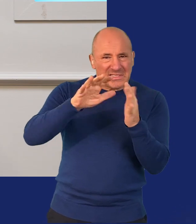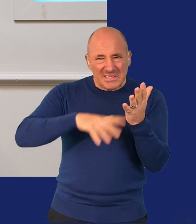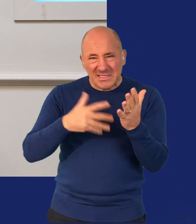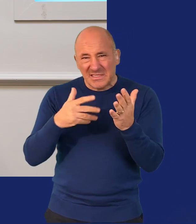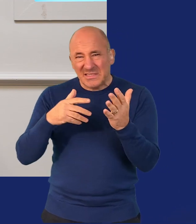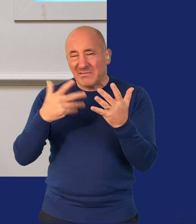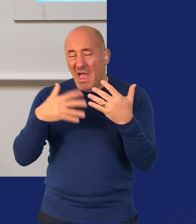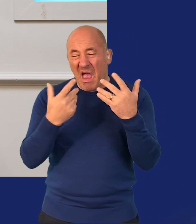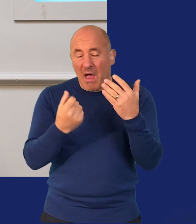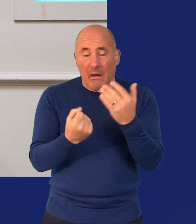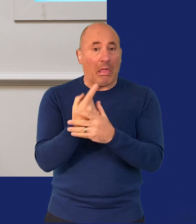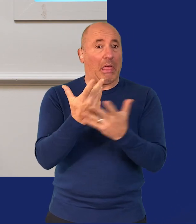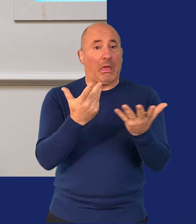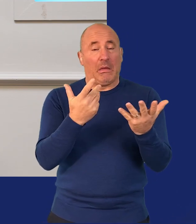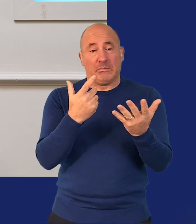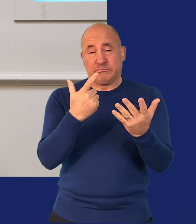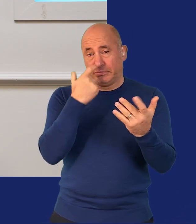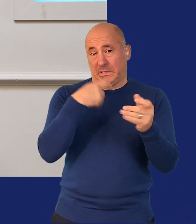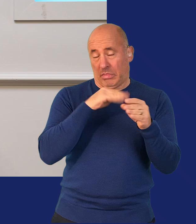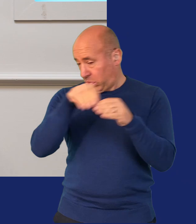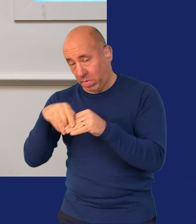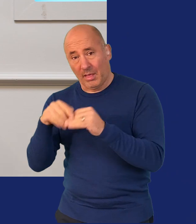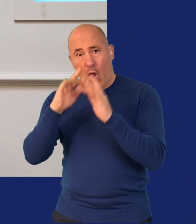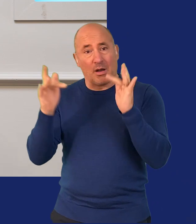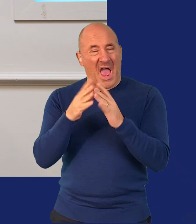I applied for all of these jobs, got quite disheartened, and in the